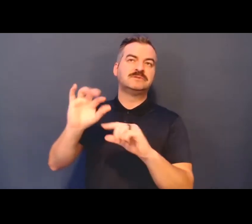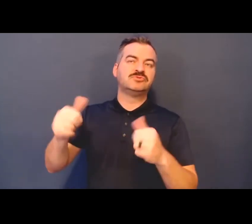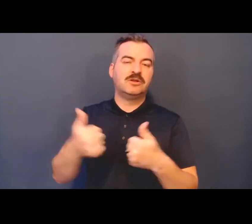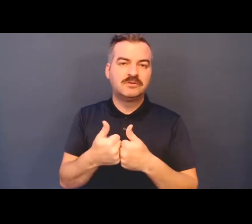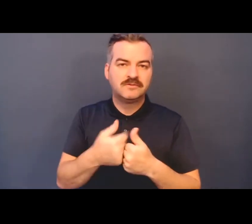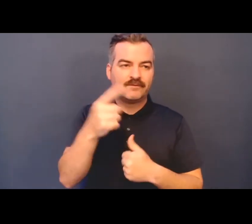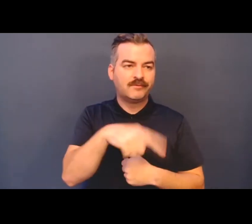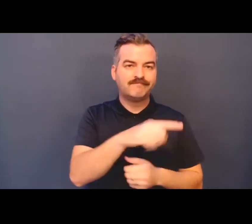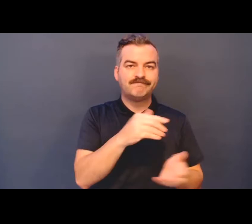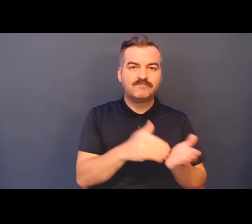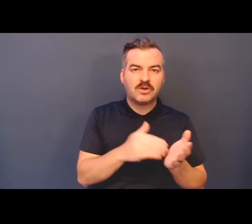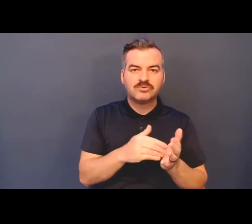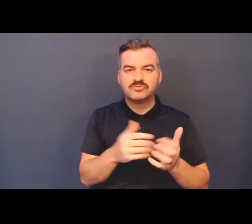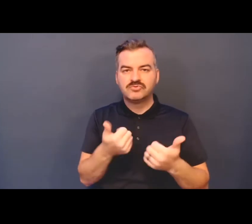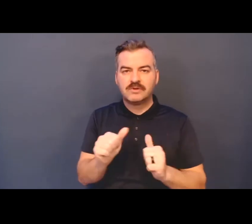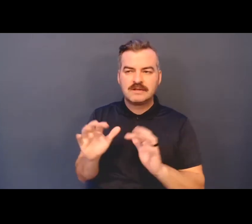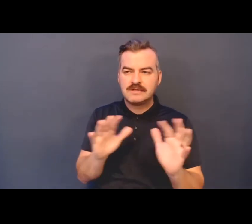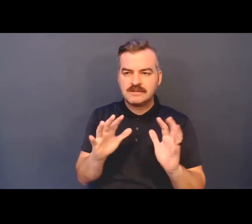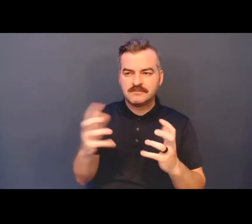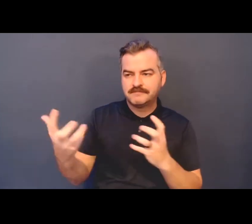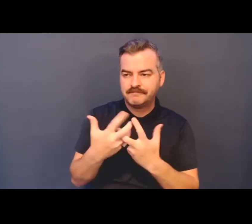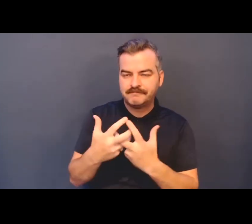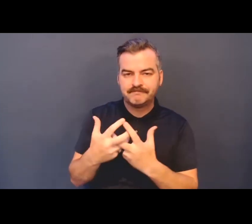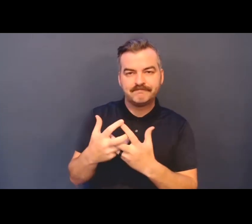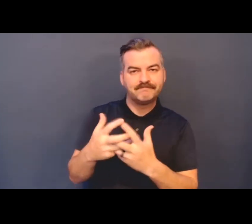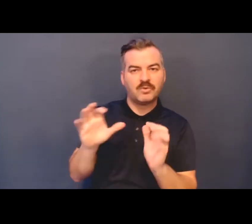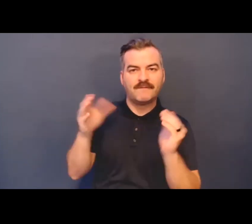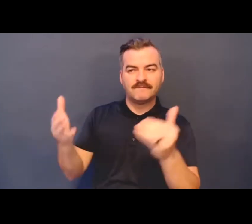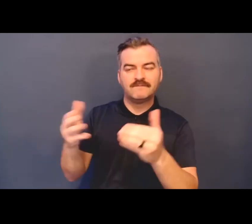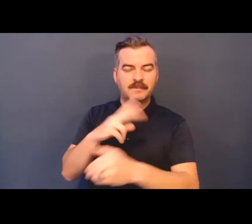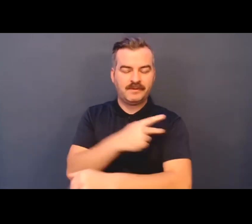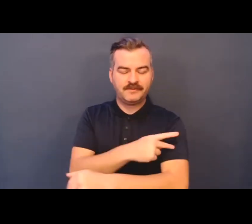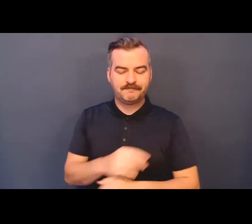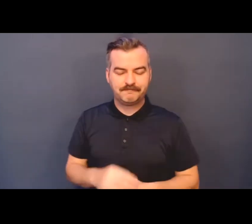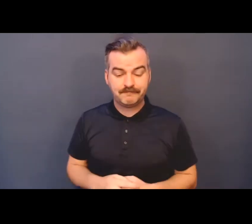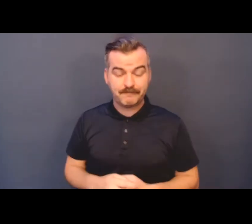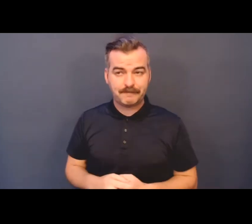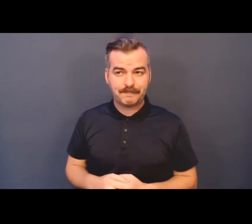striving to meet the ideals of patient centered care, and a word, the typical directives of